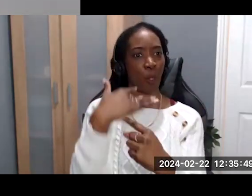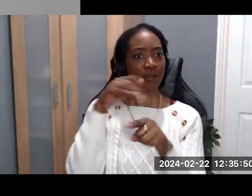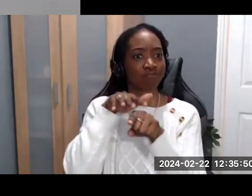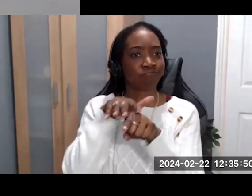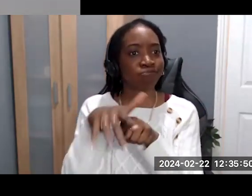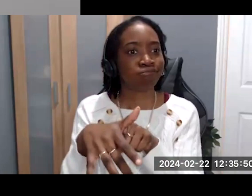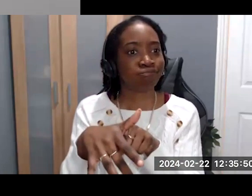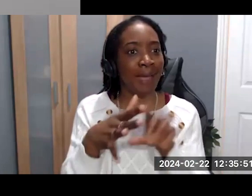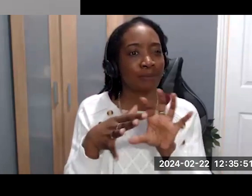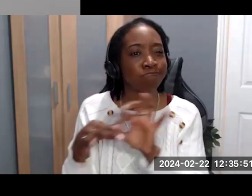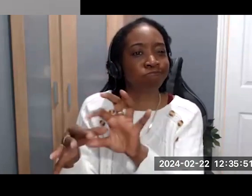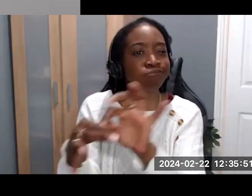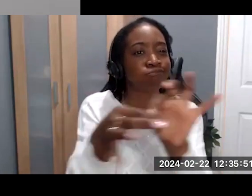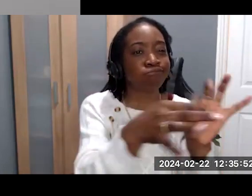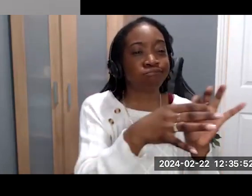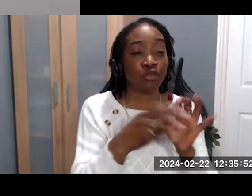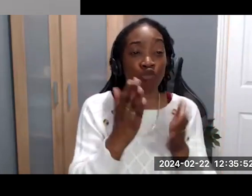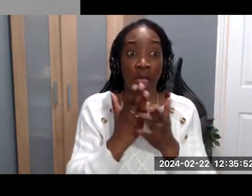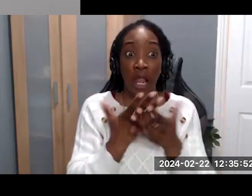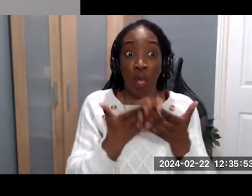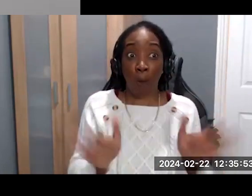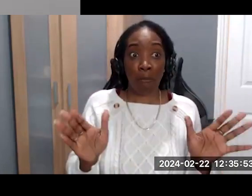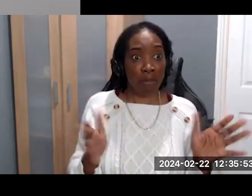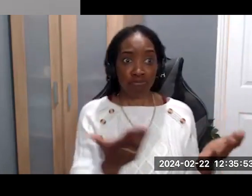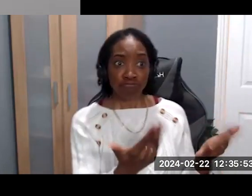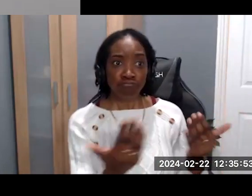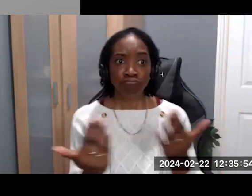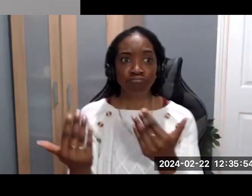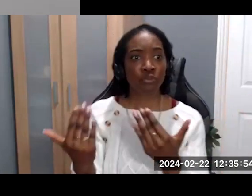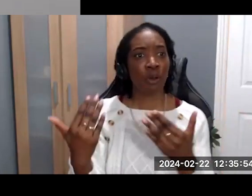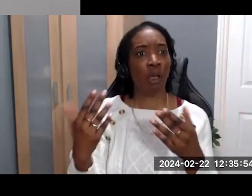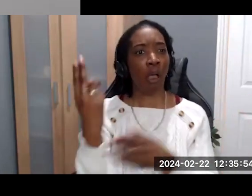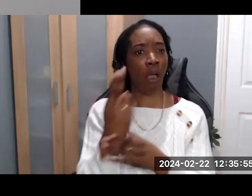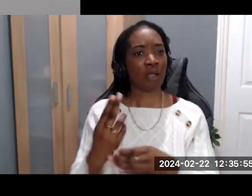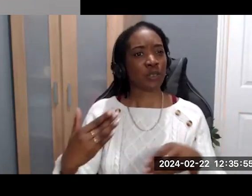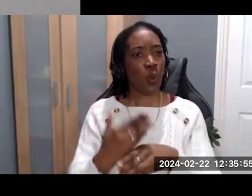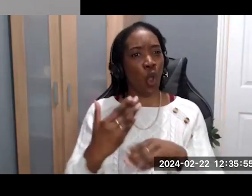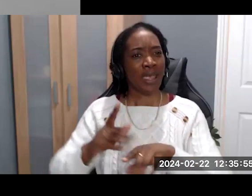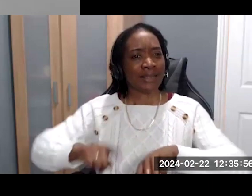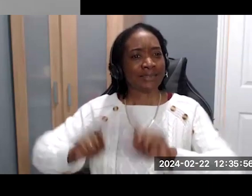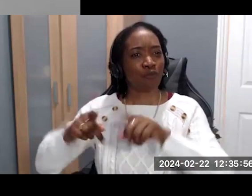are open I was saying to artists working in different fields and disciplines going beyond